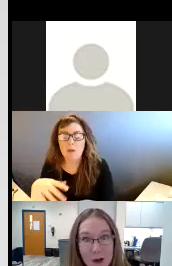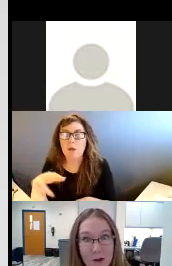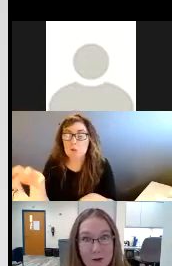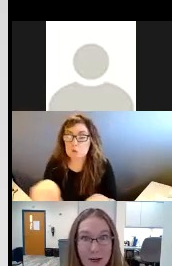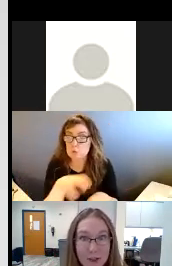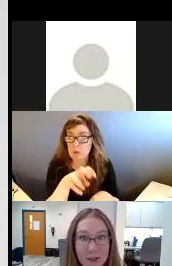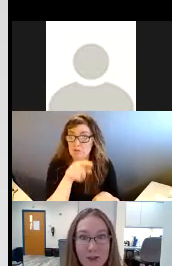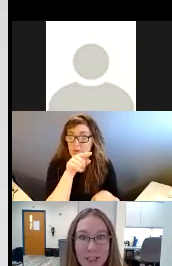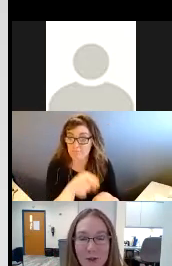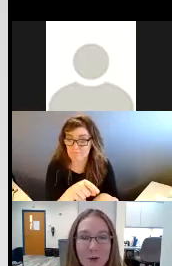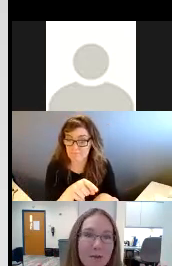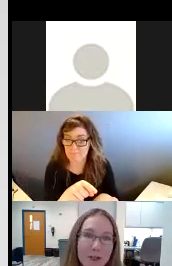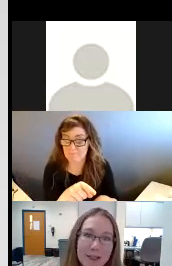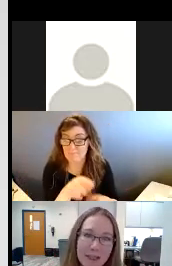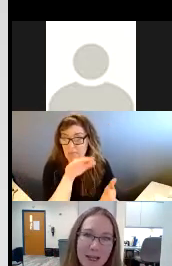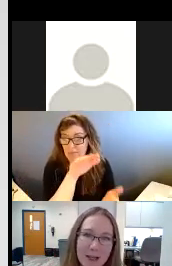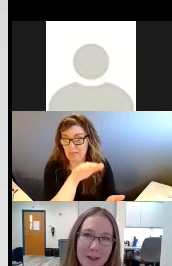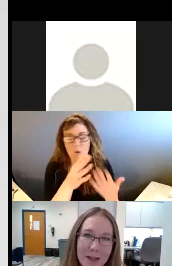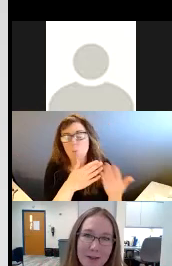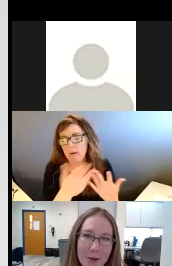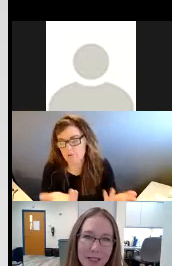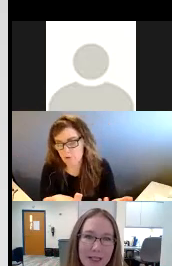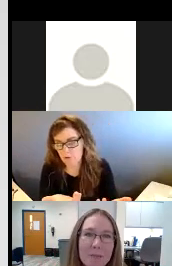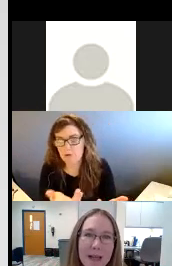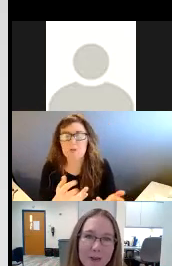YOUR HARDER TRANSFER, AND THAT GETS THAT BUY-IN AND